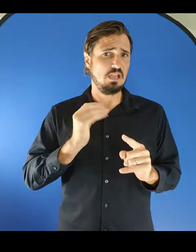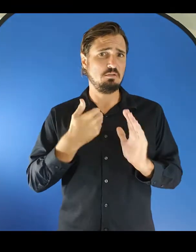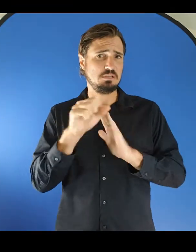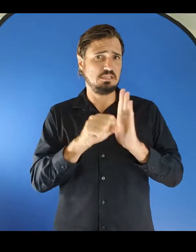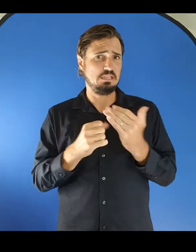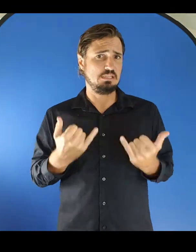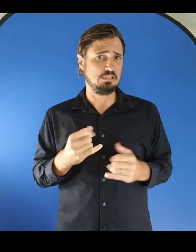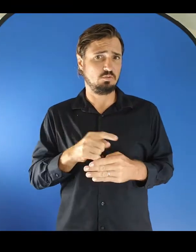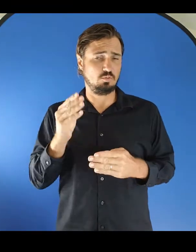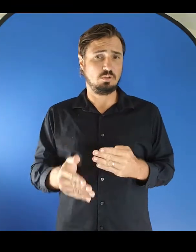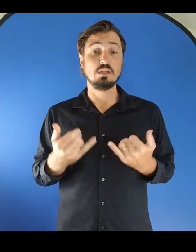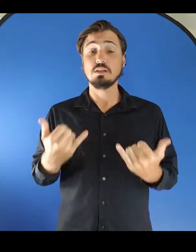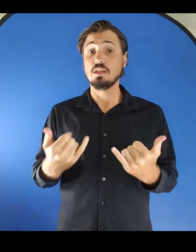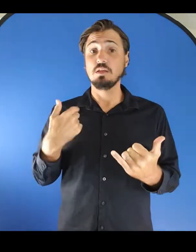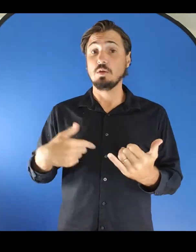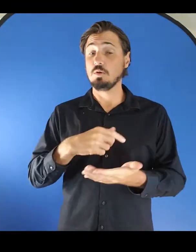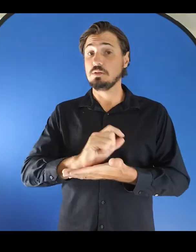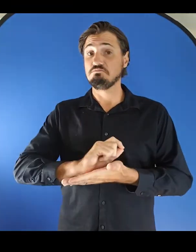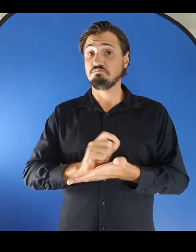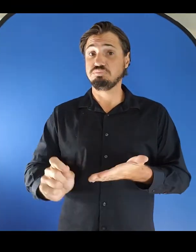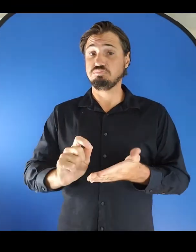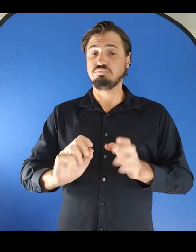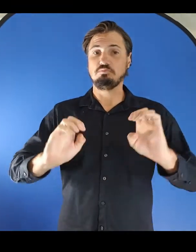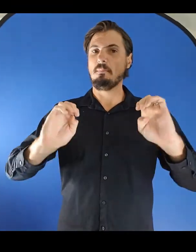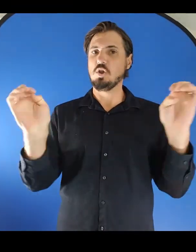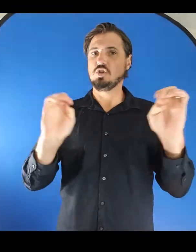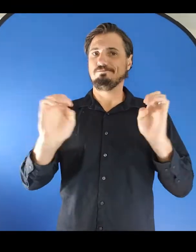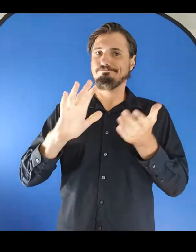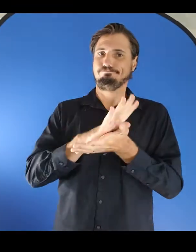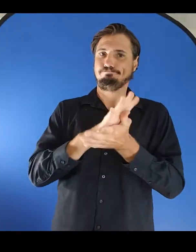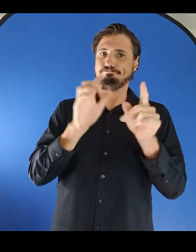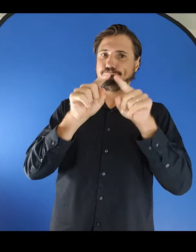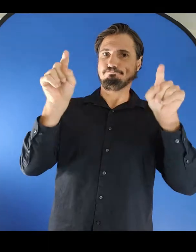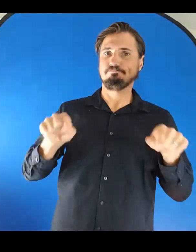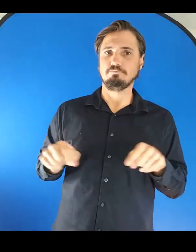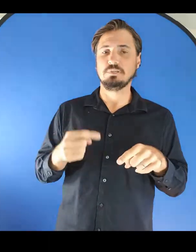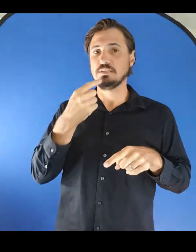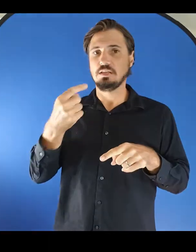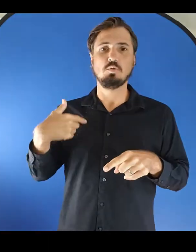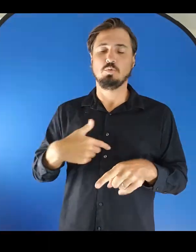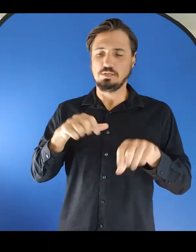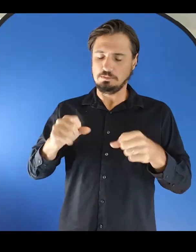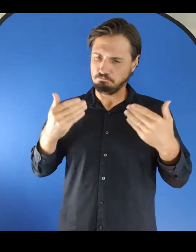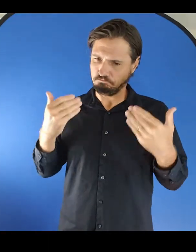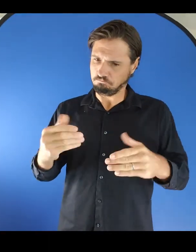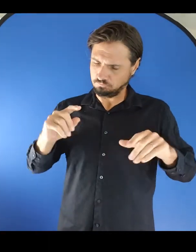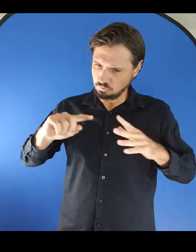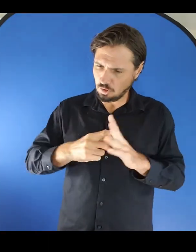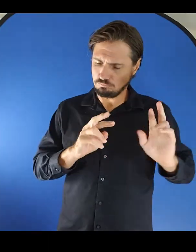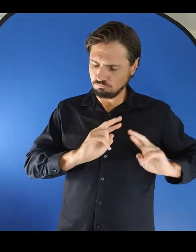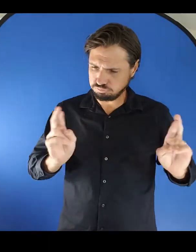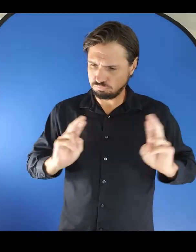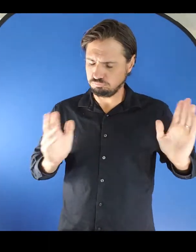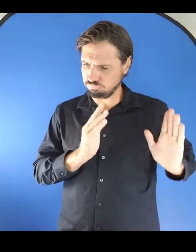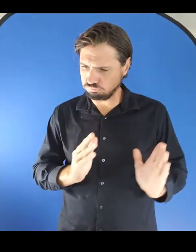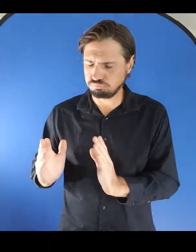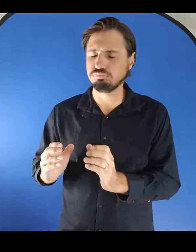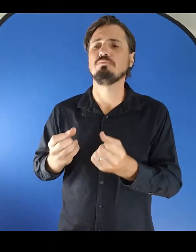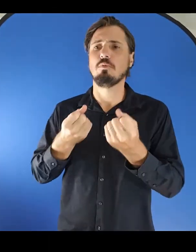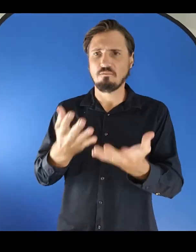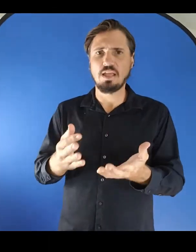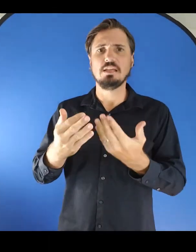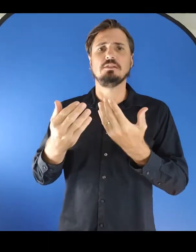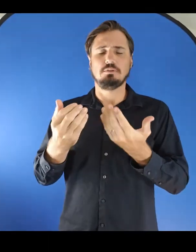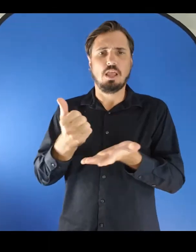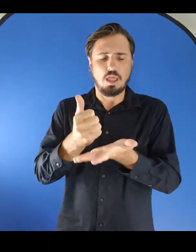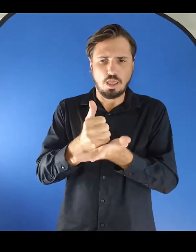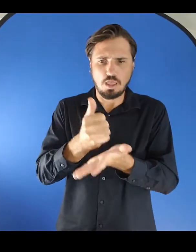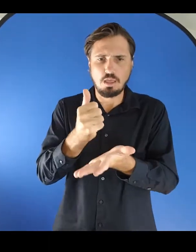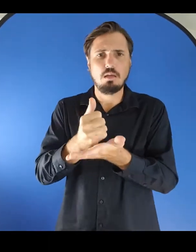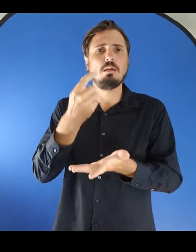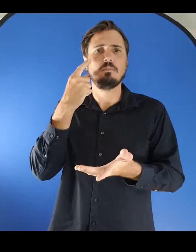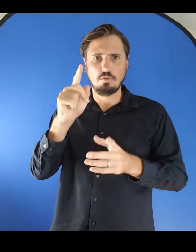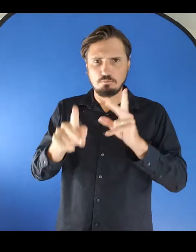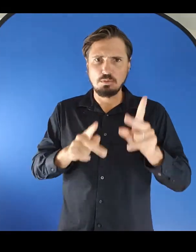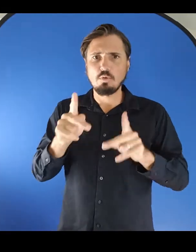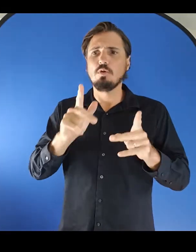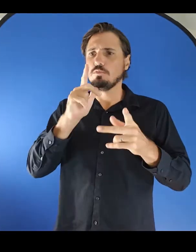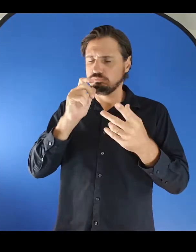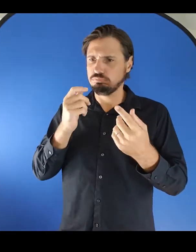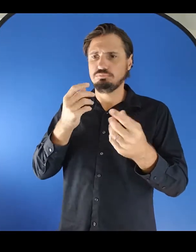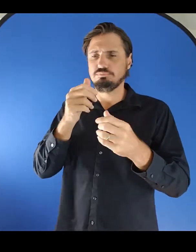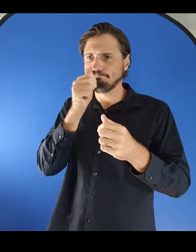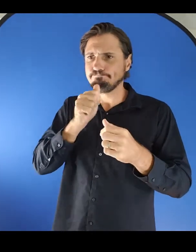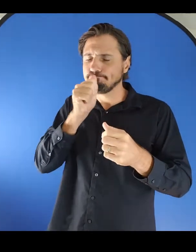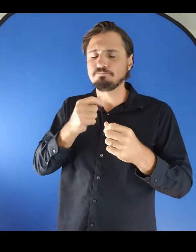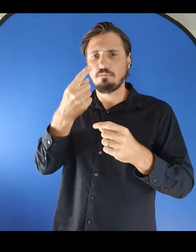Today, we have signed an emergency proclamation authorizing preemptive and protective action and relief for disaster-related damages, losses, and suffering in order to provide for the health,